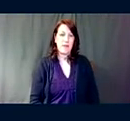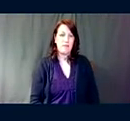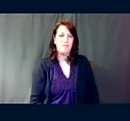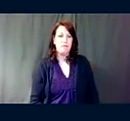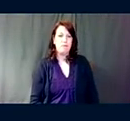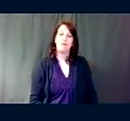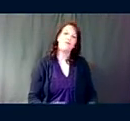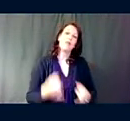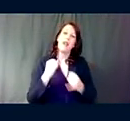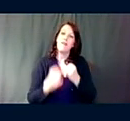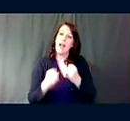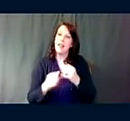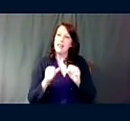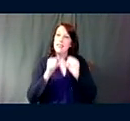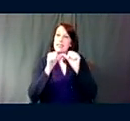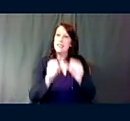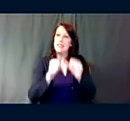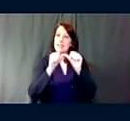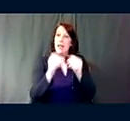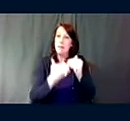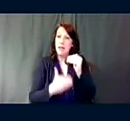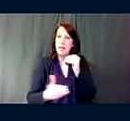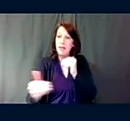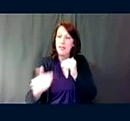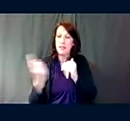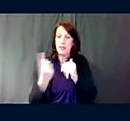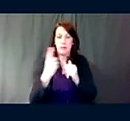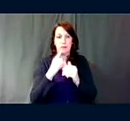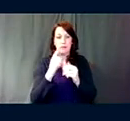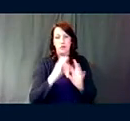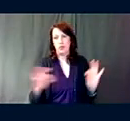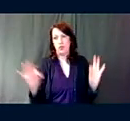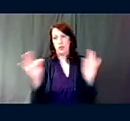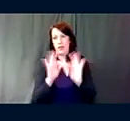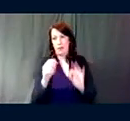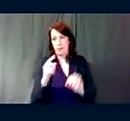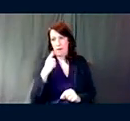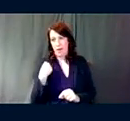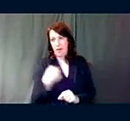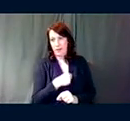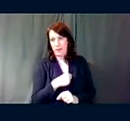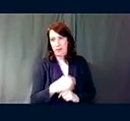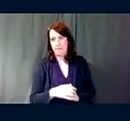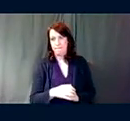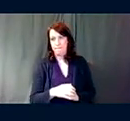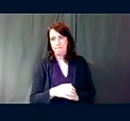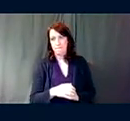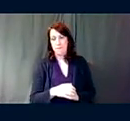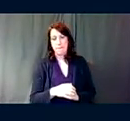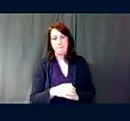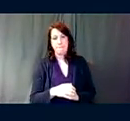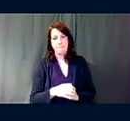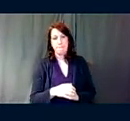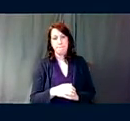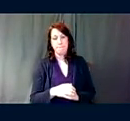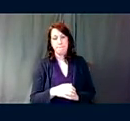NEXT SLIDE PLEASE. FINALLY, SUSTAINMENT IS SOMETHING THAT IS REALLY IMPORTANT TO US.